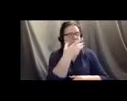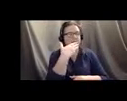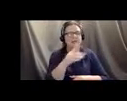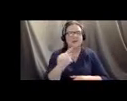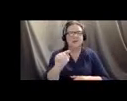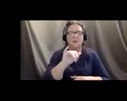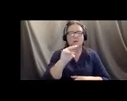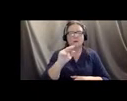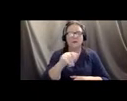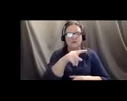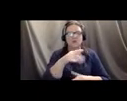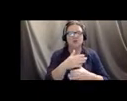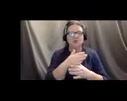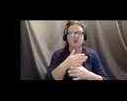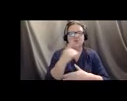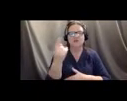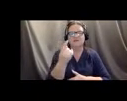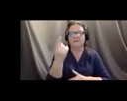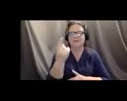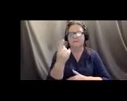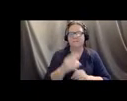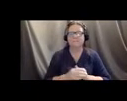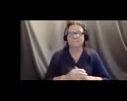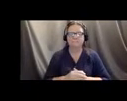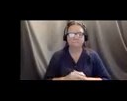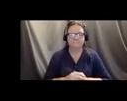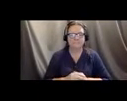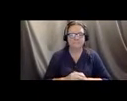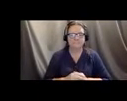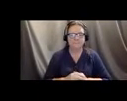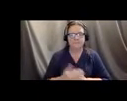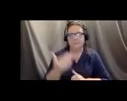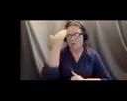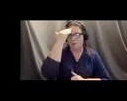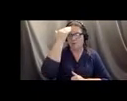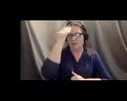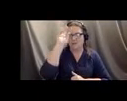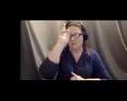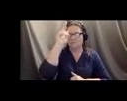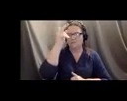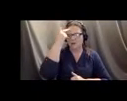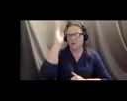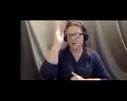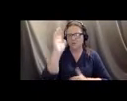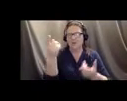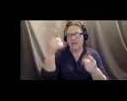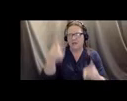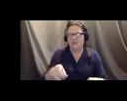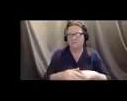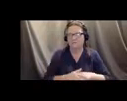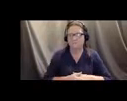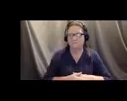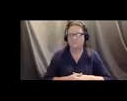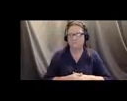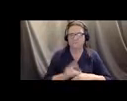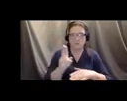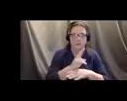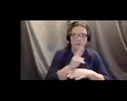Tina shared something else too that awareness of misunderstanding using similar terms but